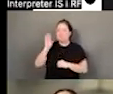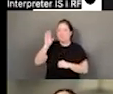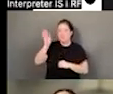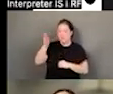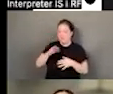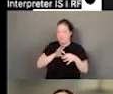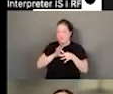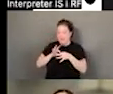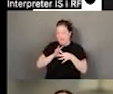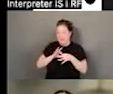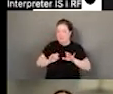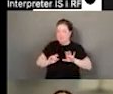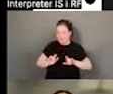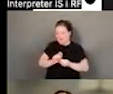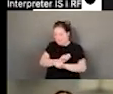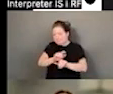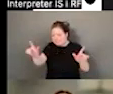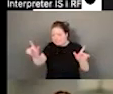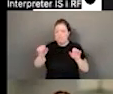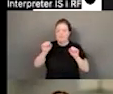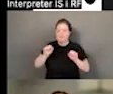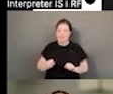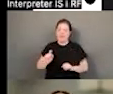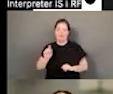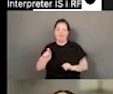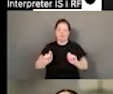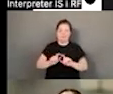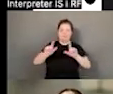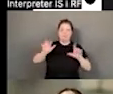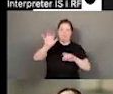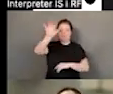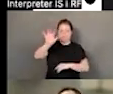with you so you can read there if you want to. Thank you so much.